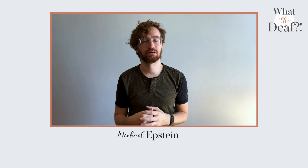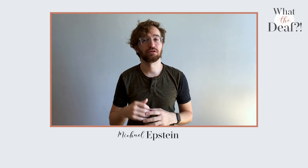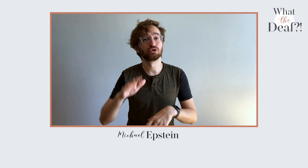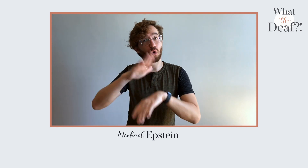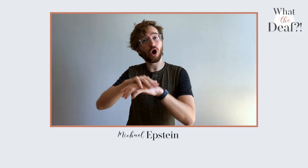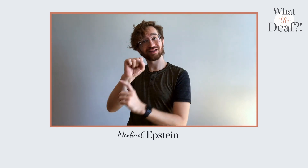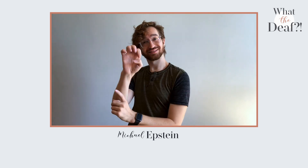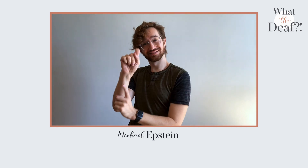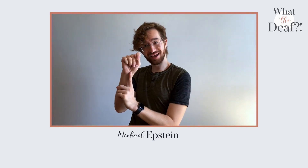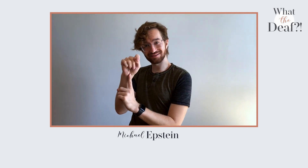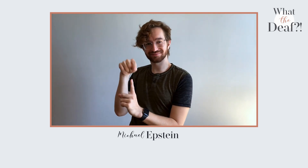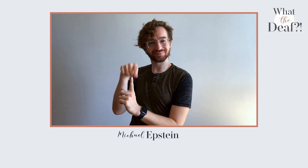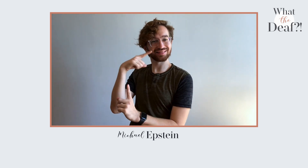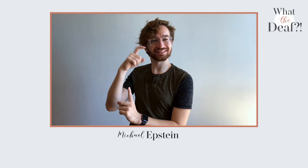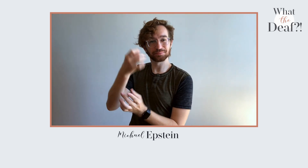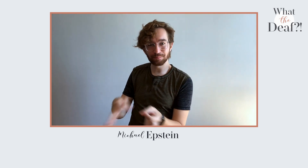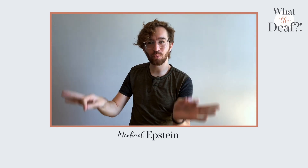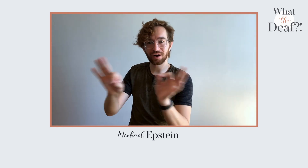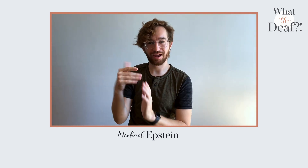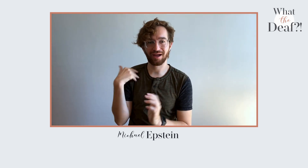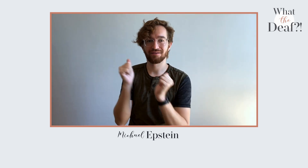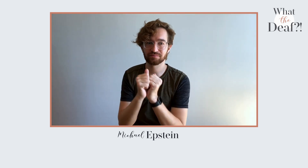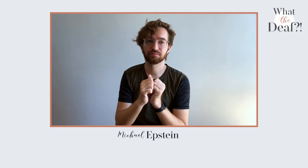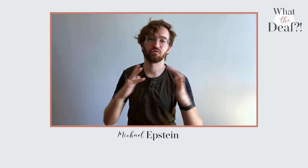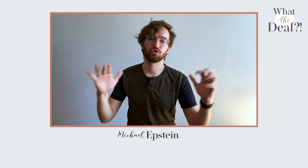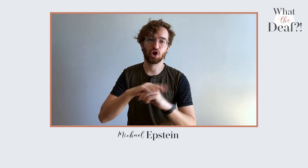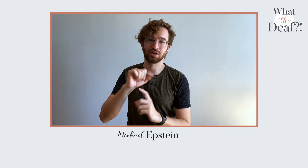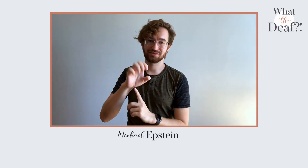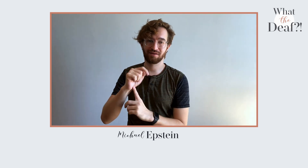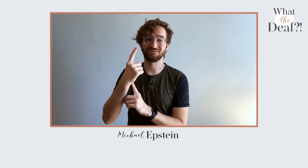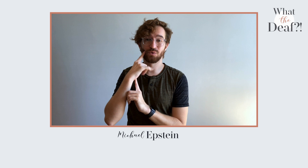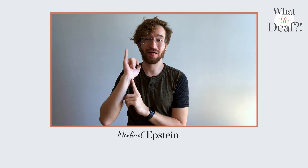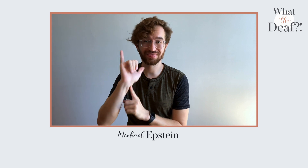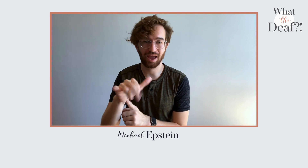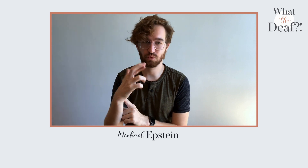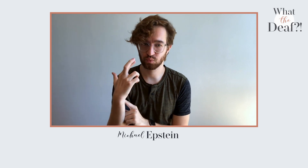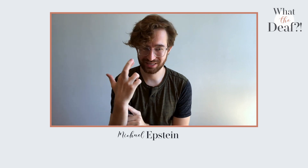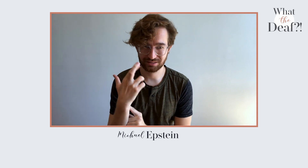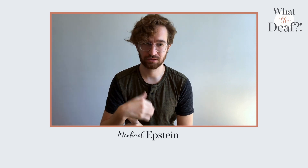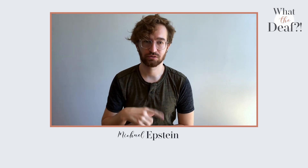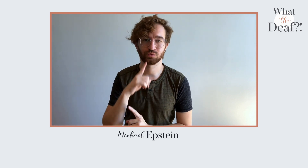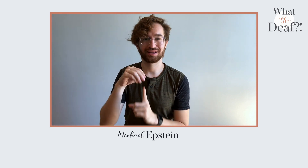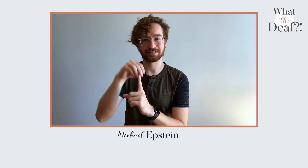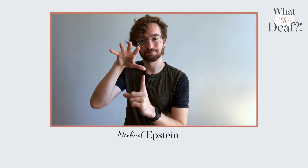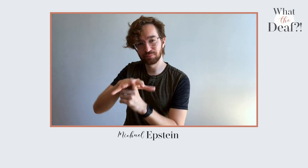So on set, I think it's crucial to have that diversity for that exact reason, for all the reasons I just mentioned,